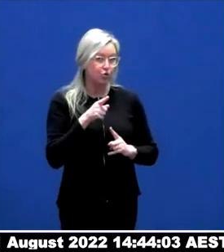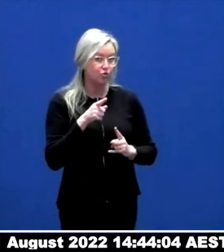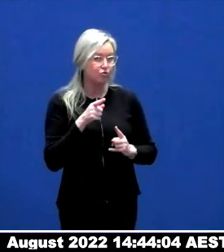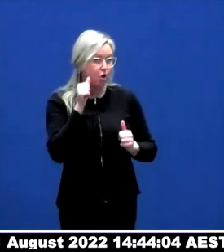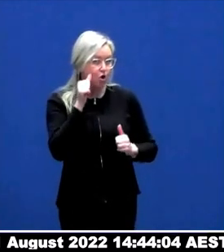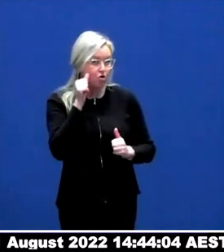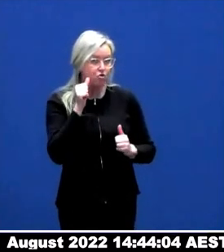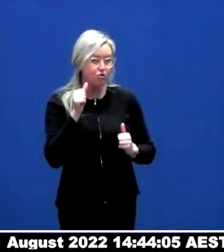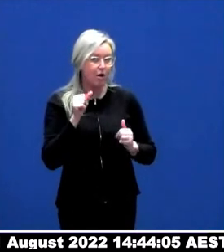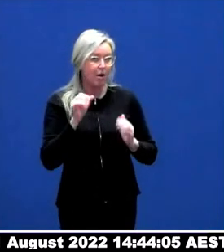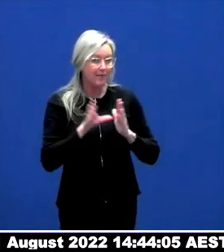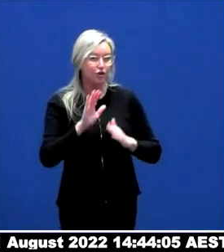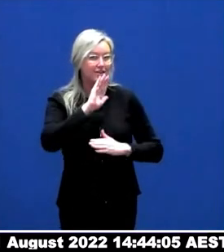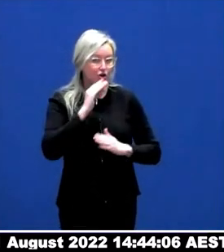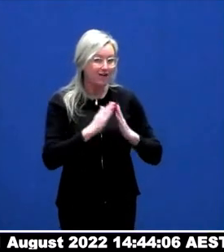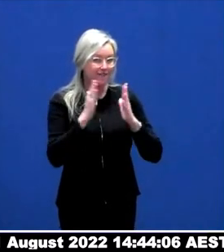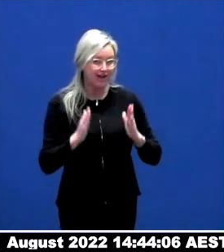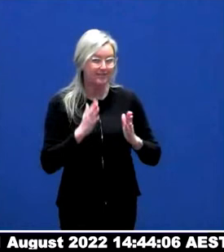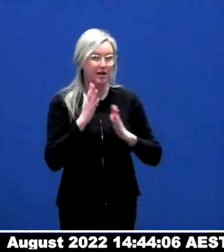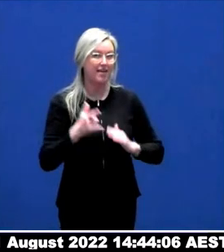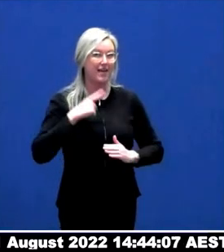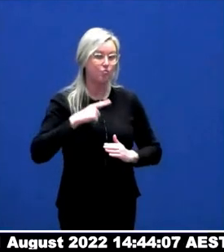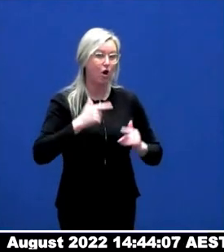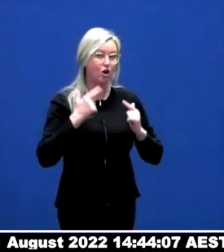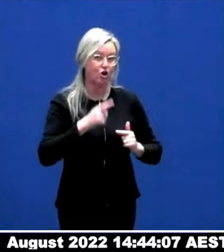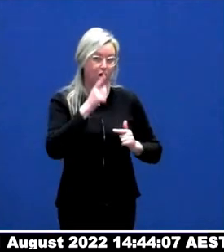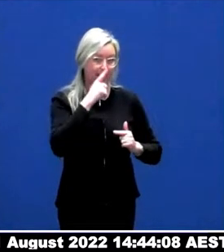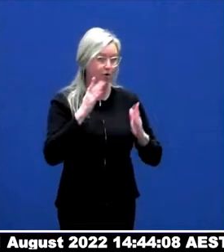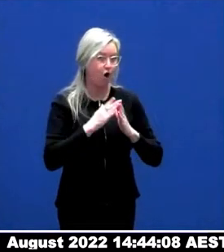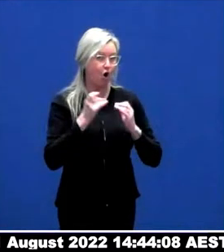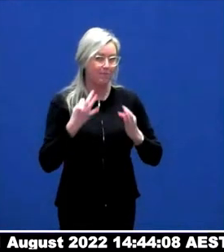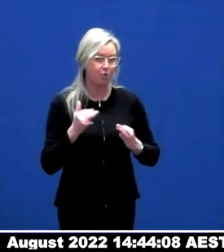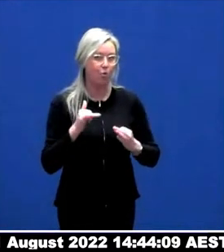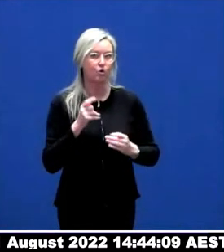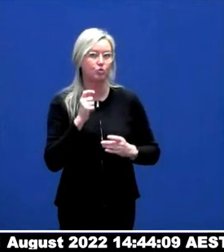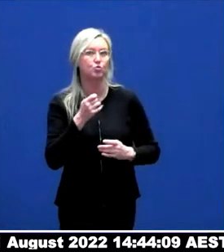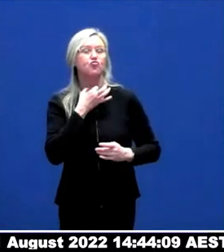homelessness and a risk of homelessness for NDIS participants? Yes.